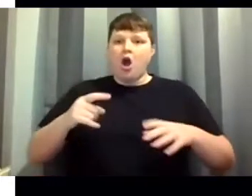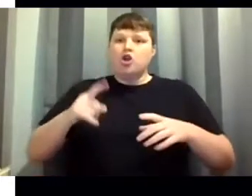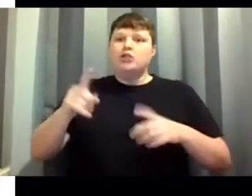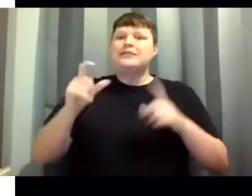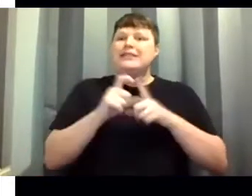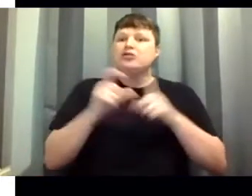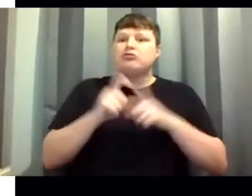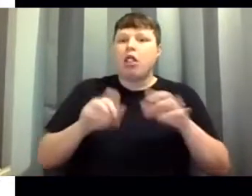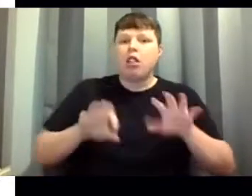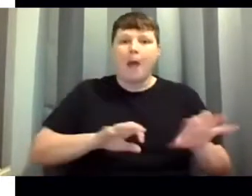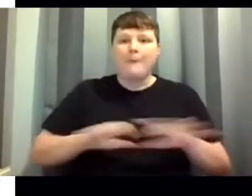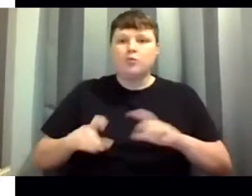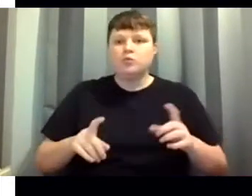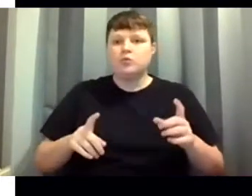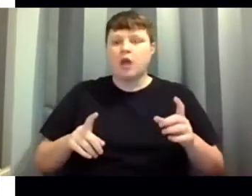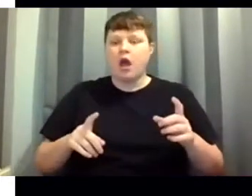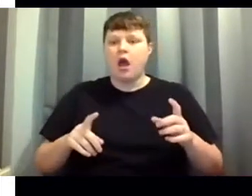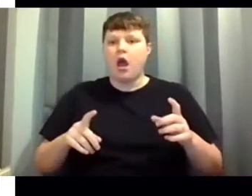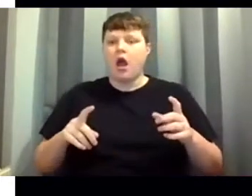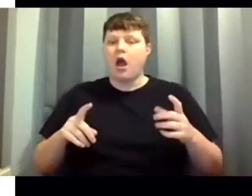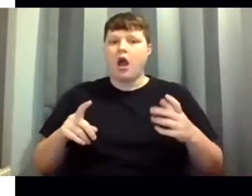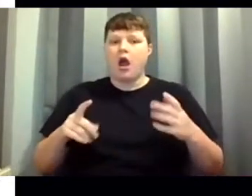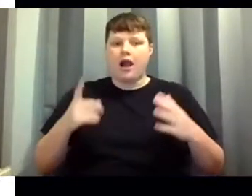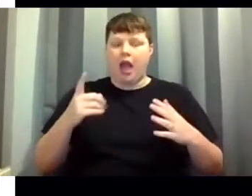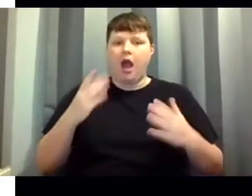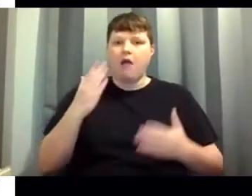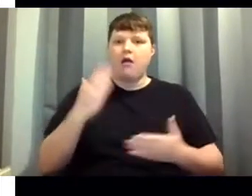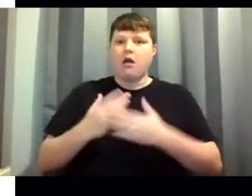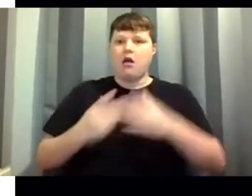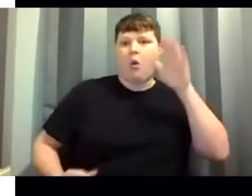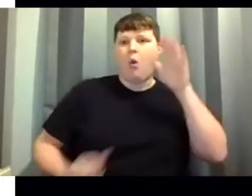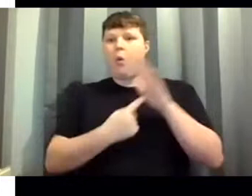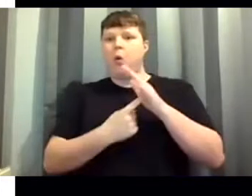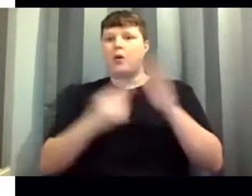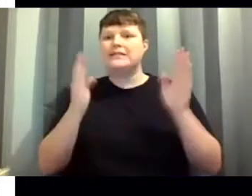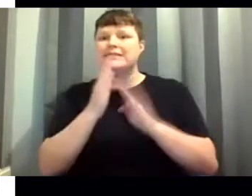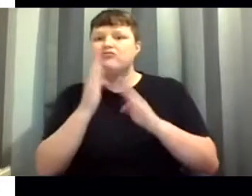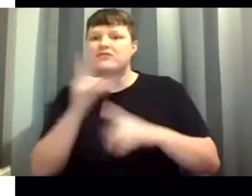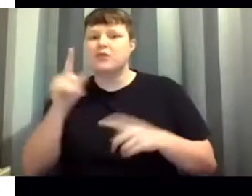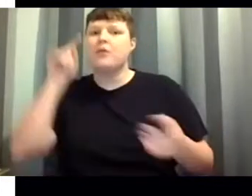moved out of the sphere of top secret things, you have the early pioneers - like Von Neuman